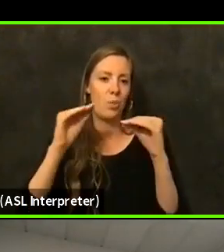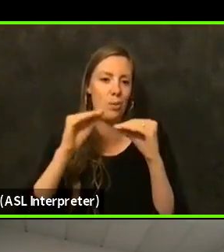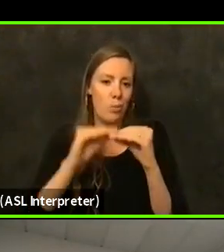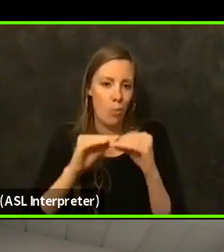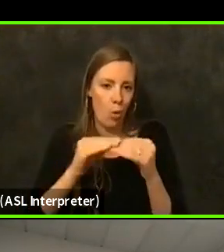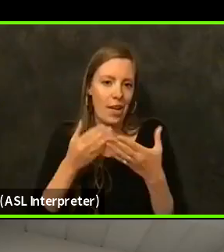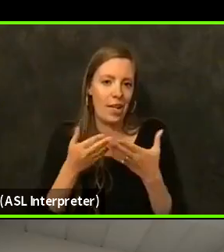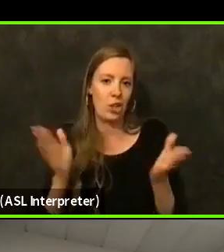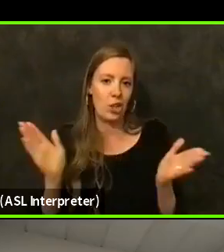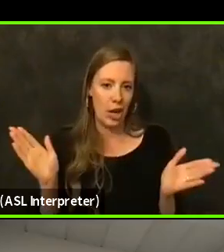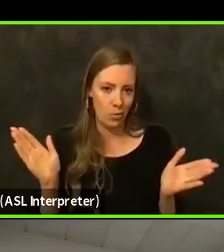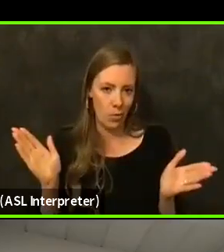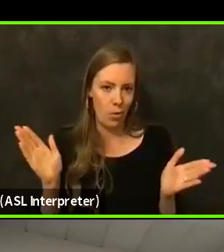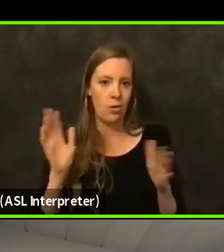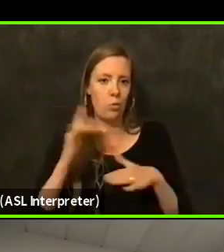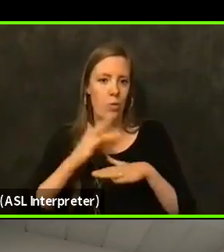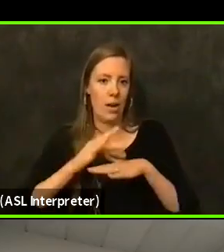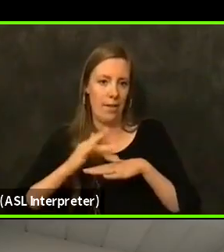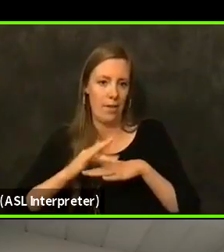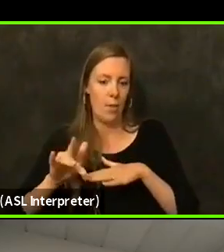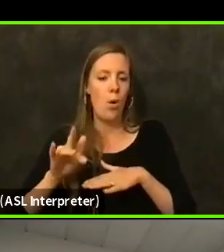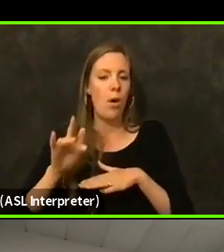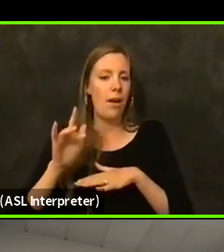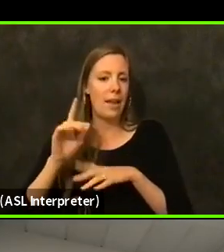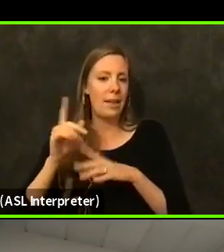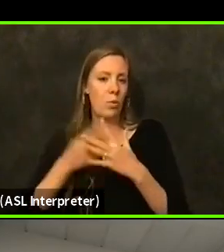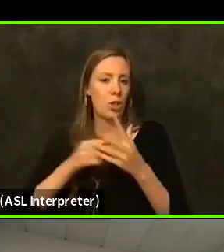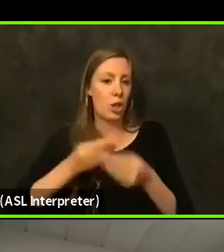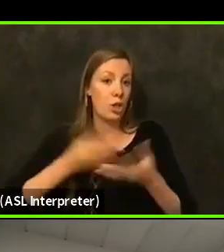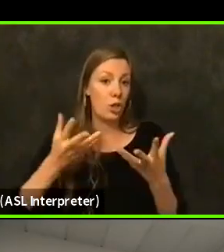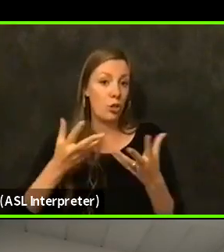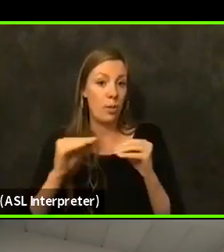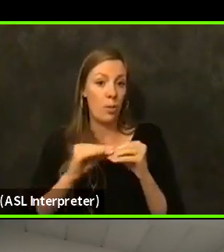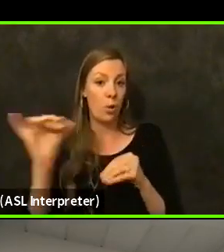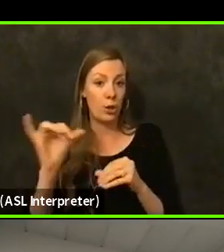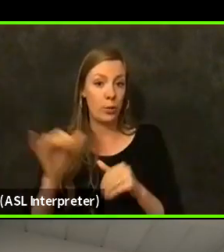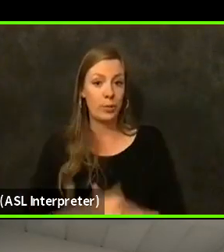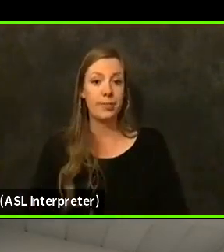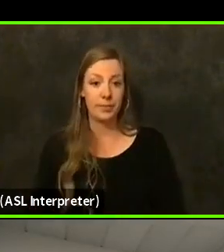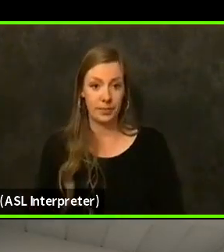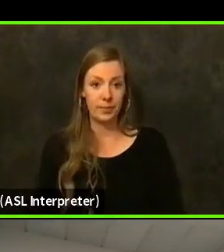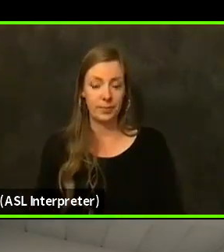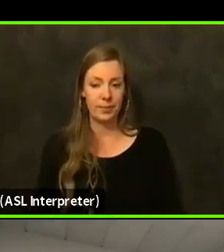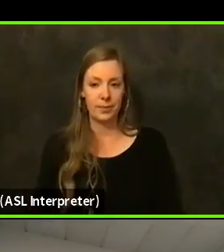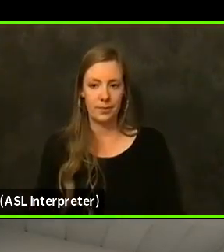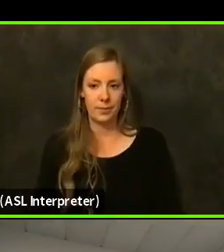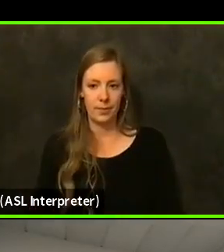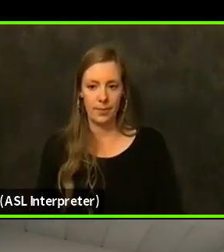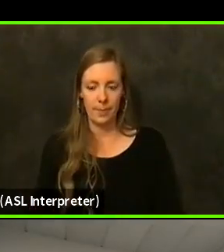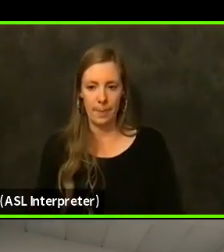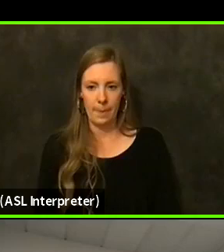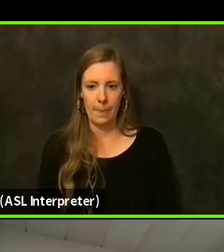and that the TPA will start to distribute more proportionally. And does this anybody can answer this